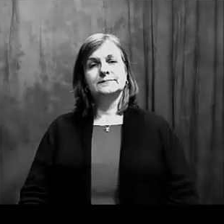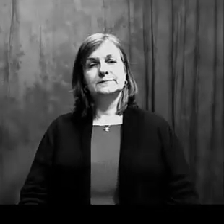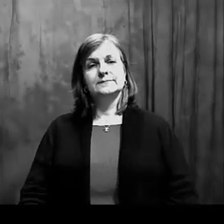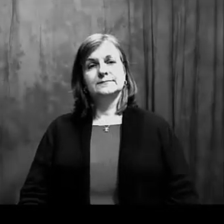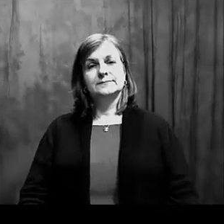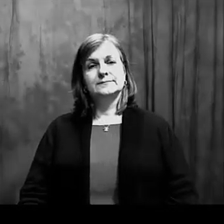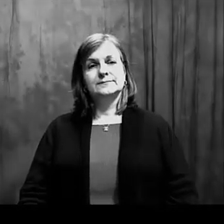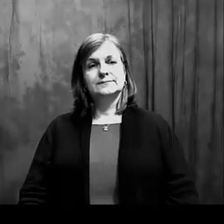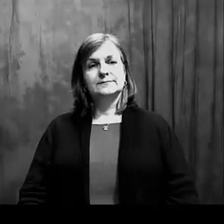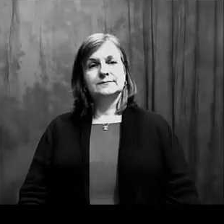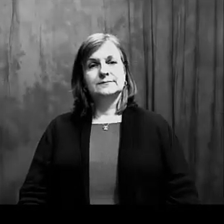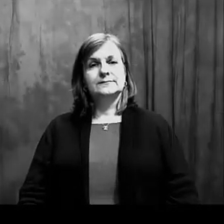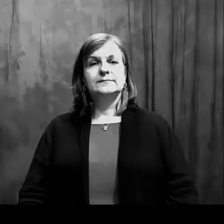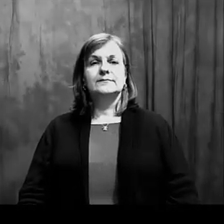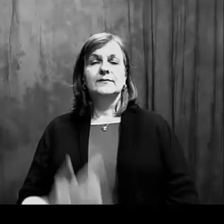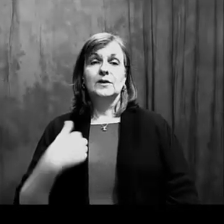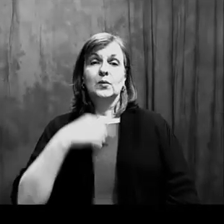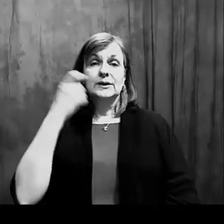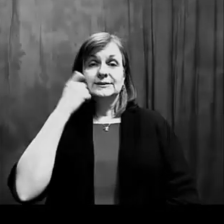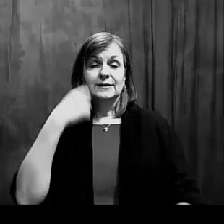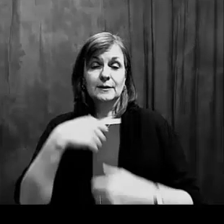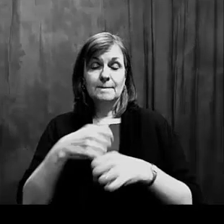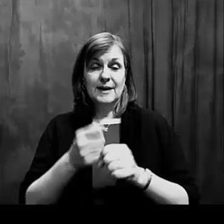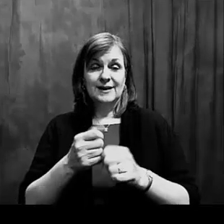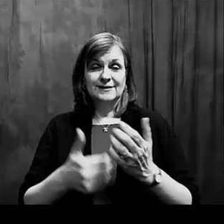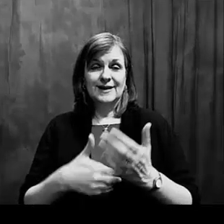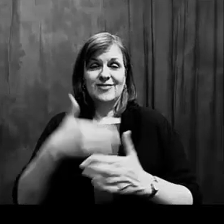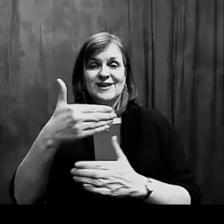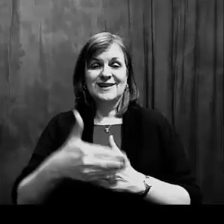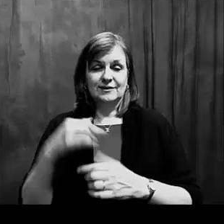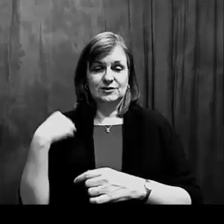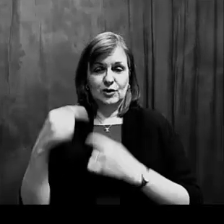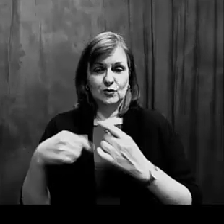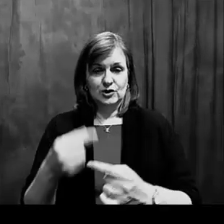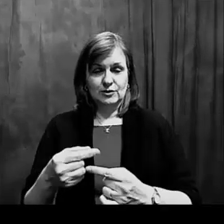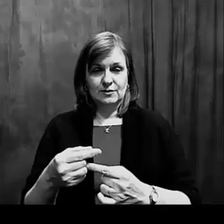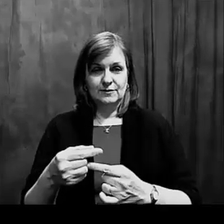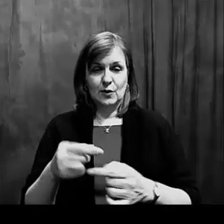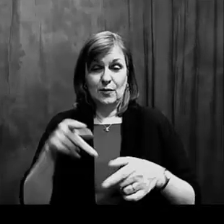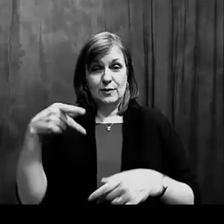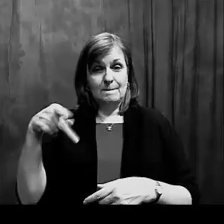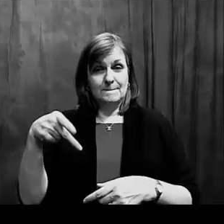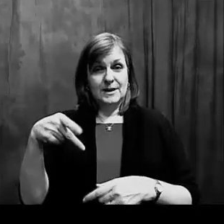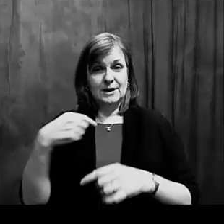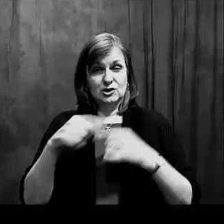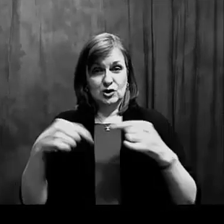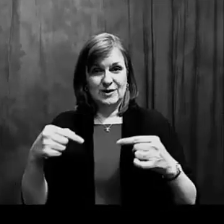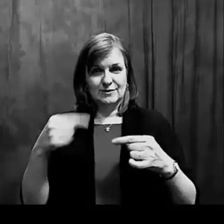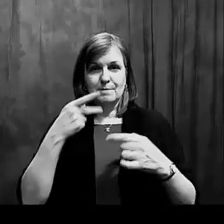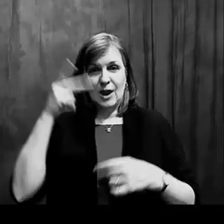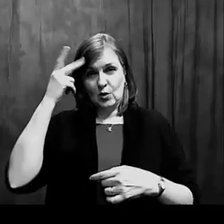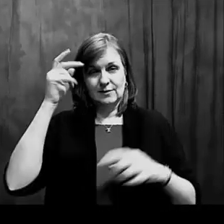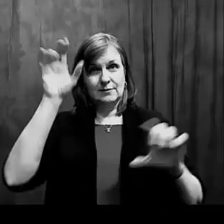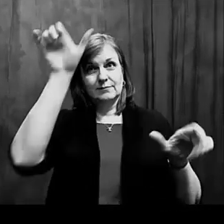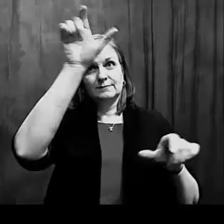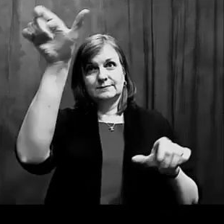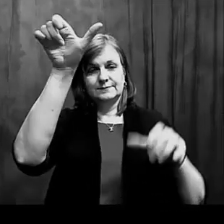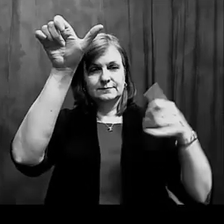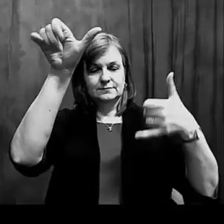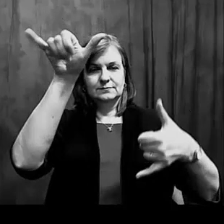two together and say alright! hat's gonna be a big "Y" big "Y" this goes here -- this goes here